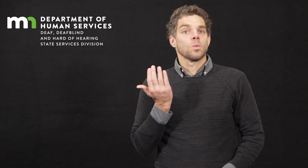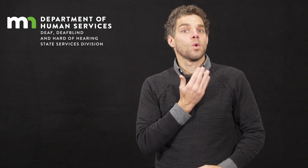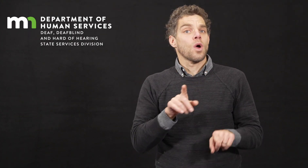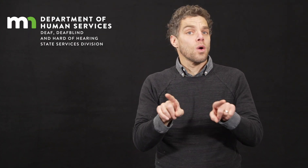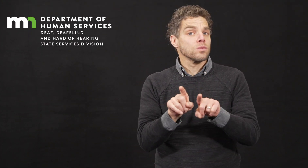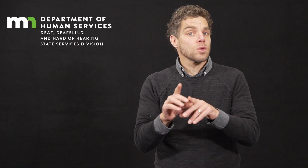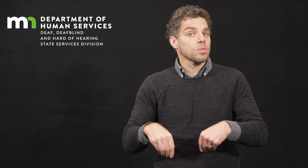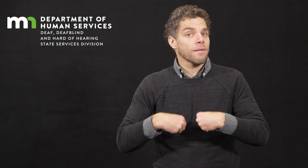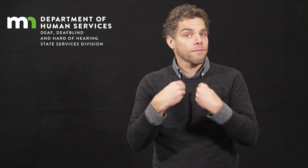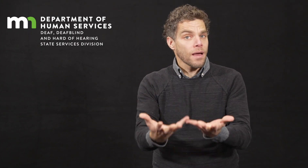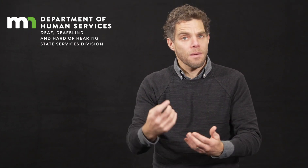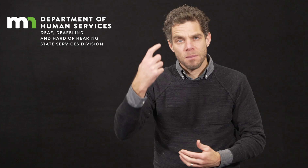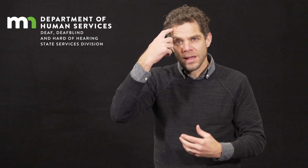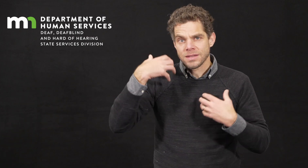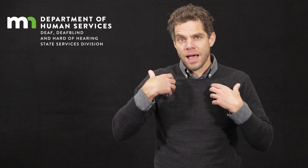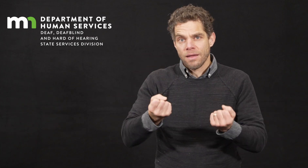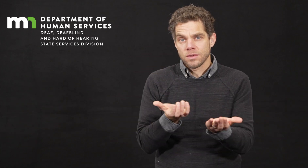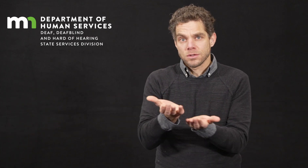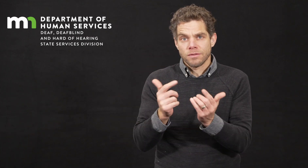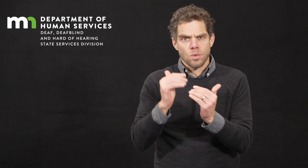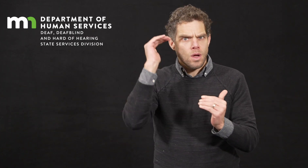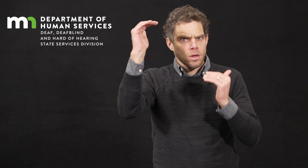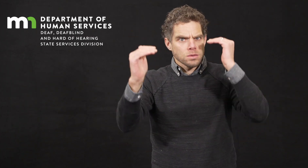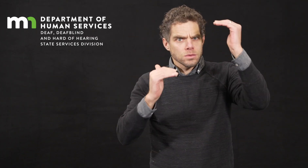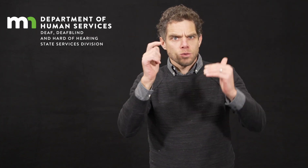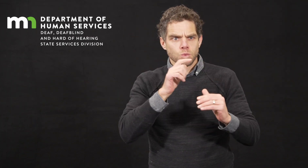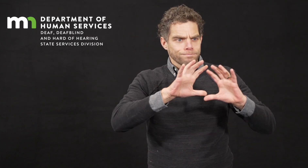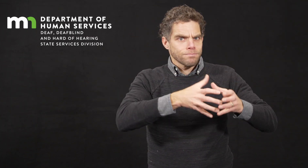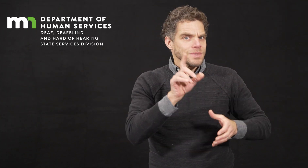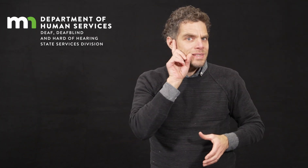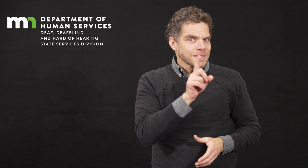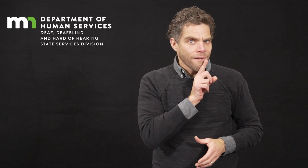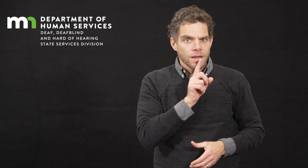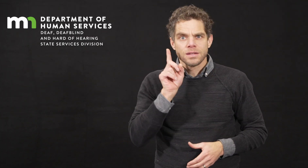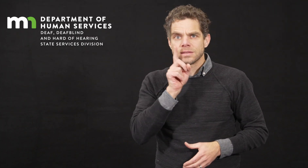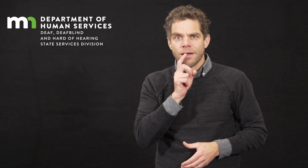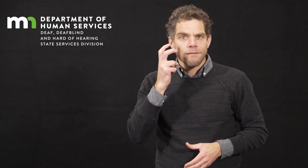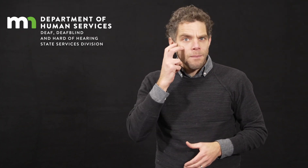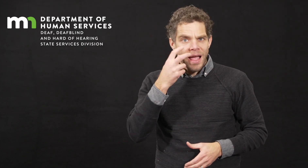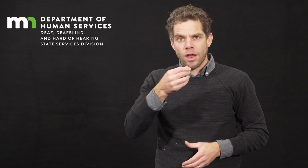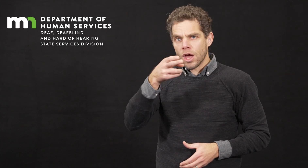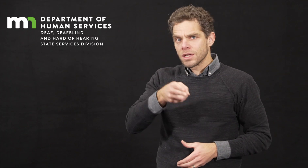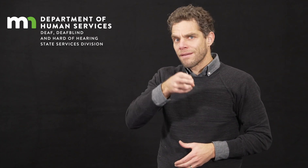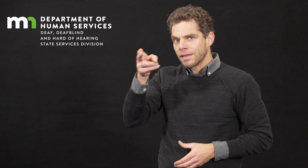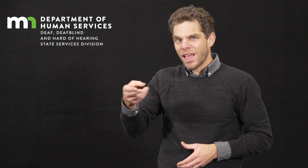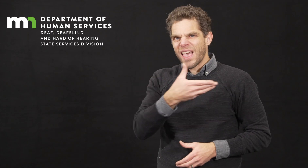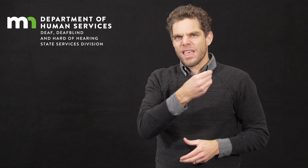We also provide mental health services to adults who are deaf, deafblind and hard of hearing and